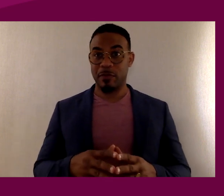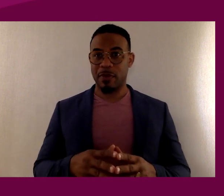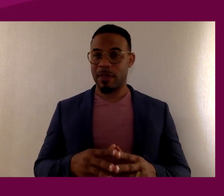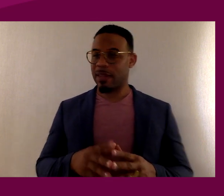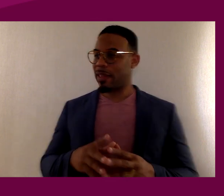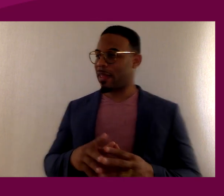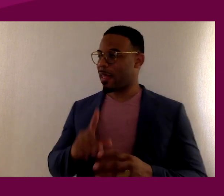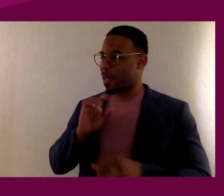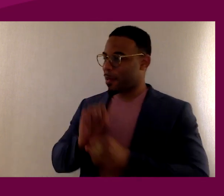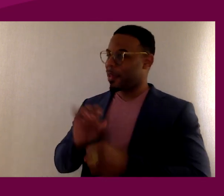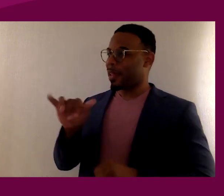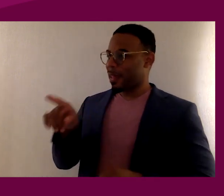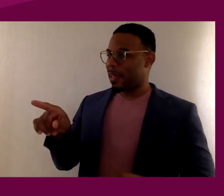doing their part. Ashley Inkumsah: